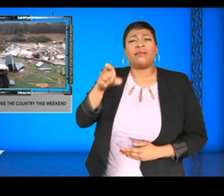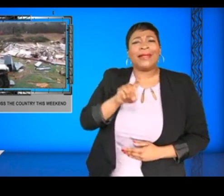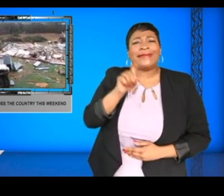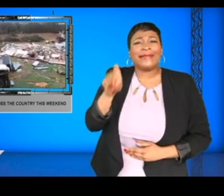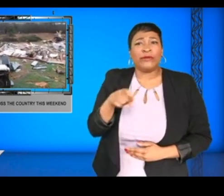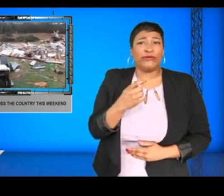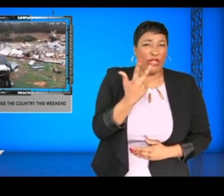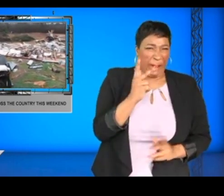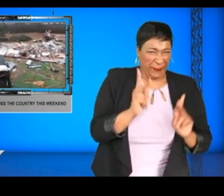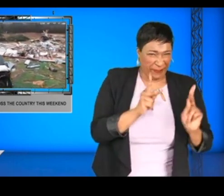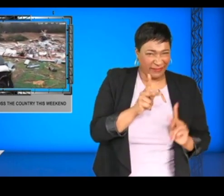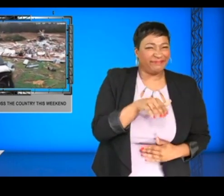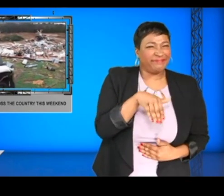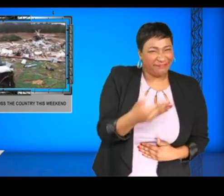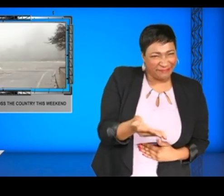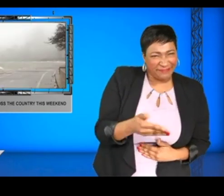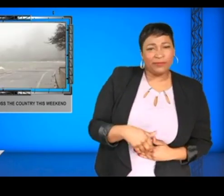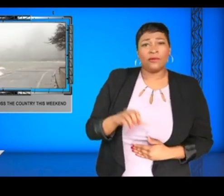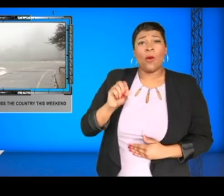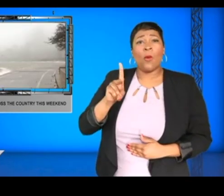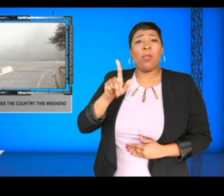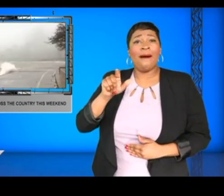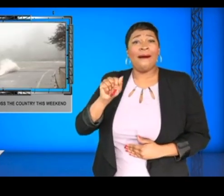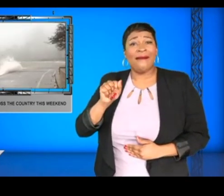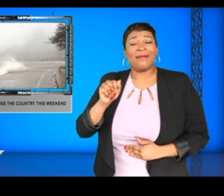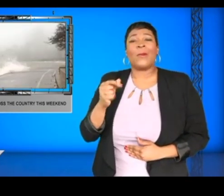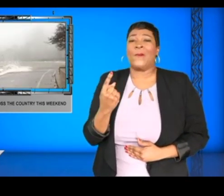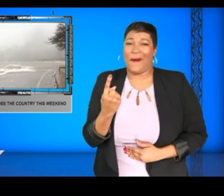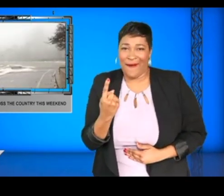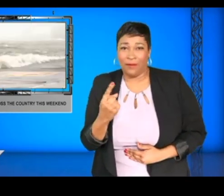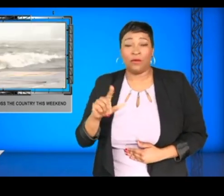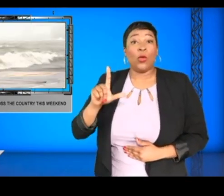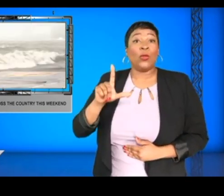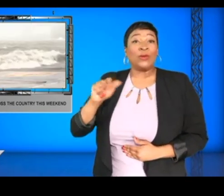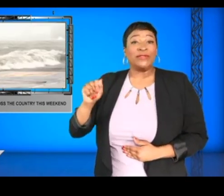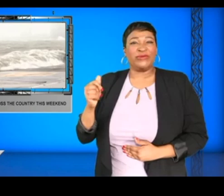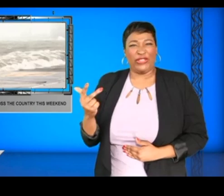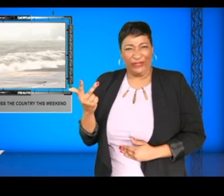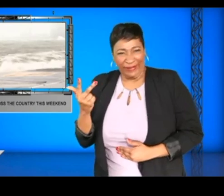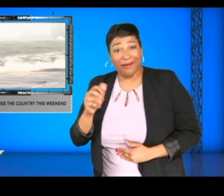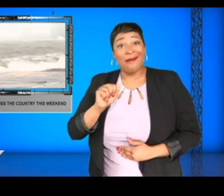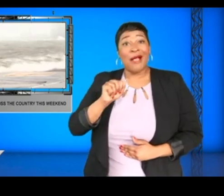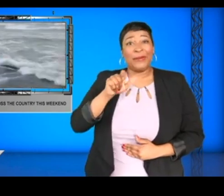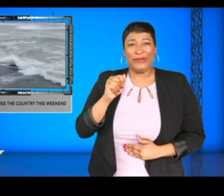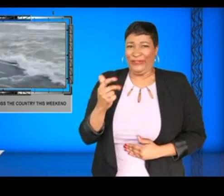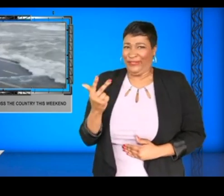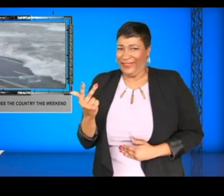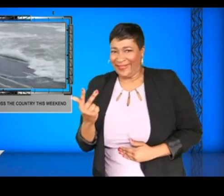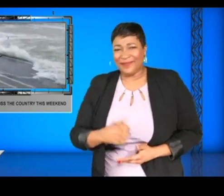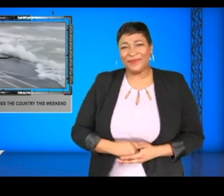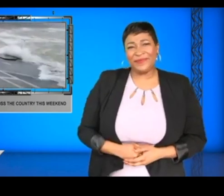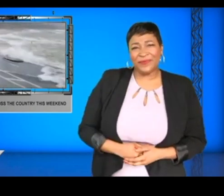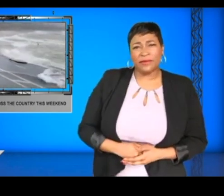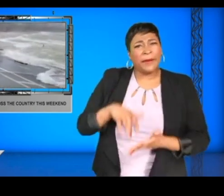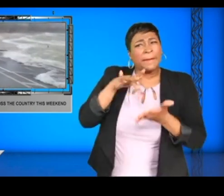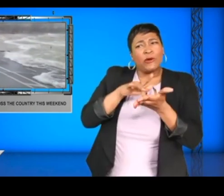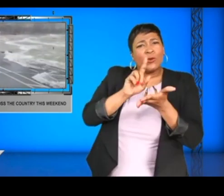Three people died in Texas, one in Oklahoma, three in Louisiana and three in Alabama.